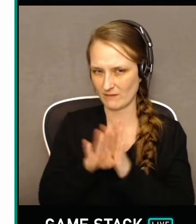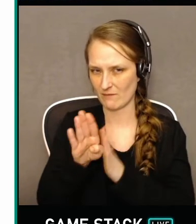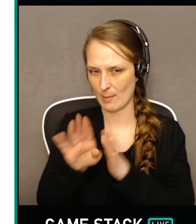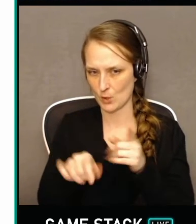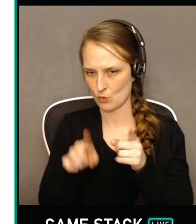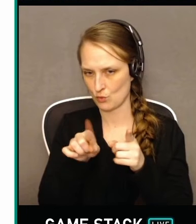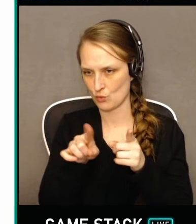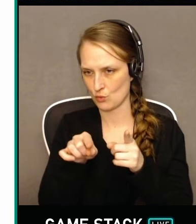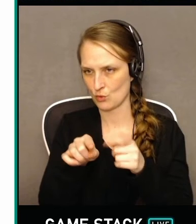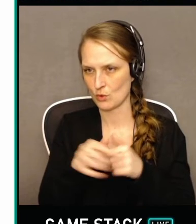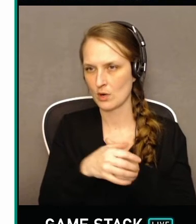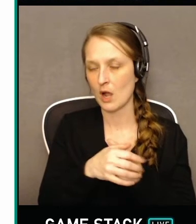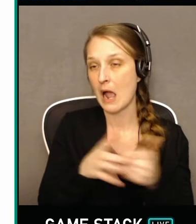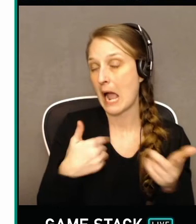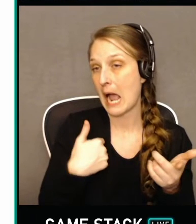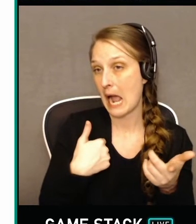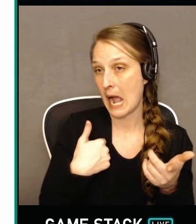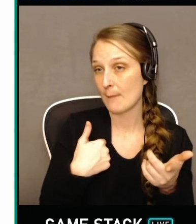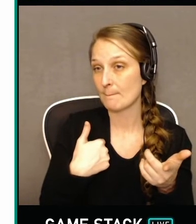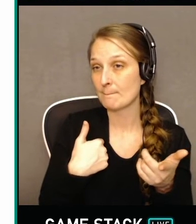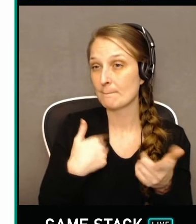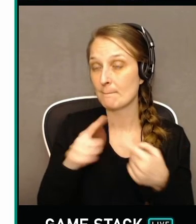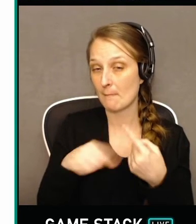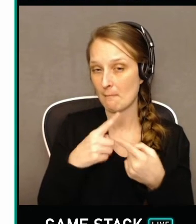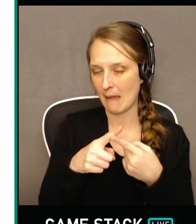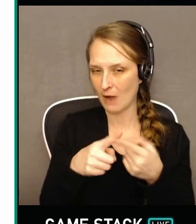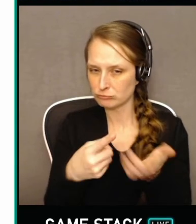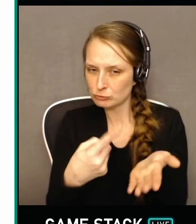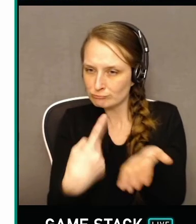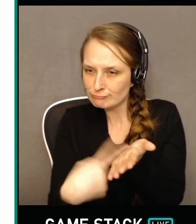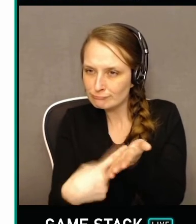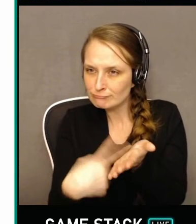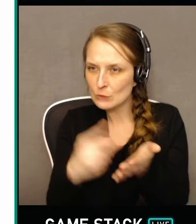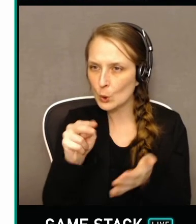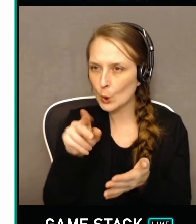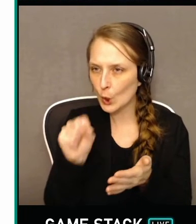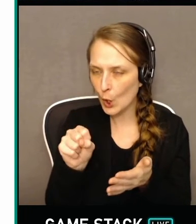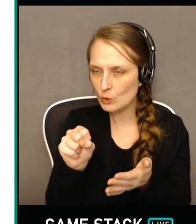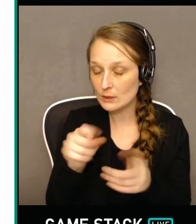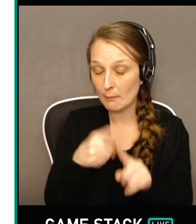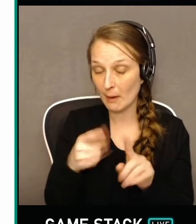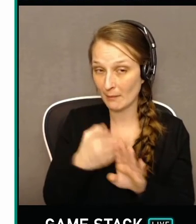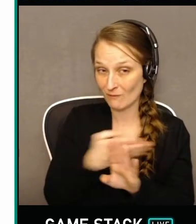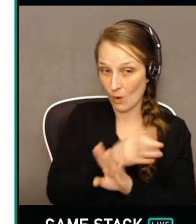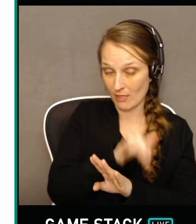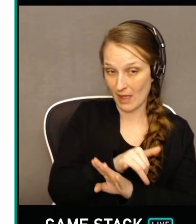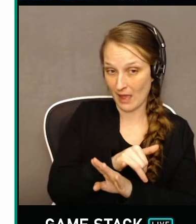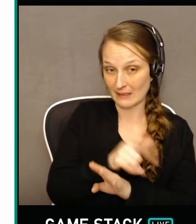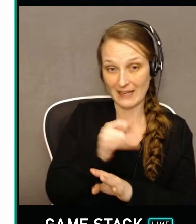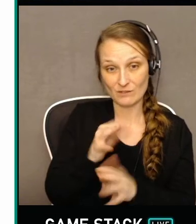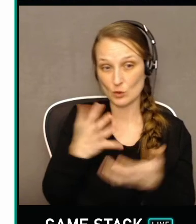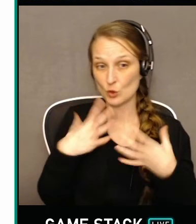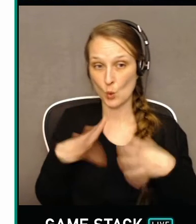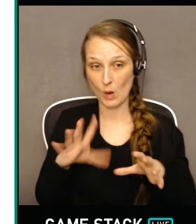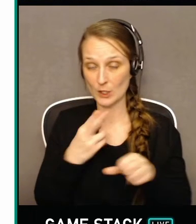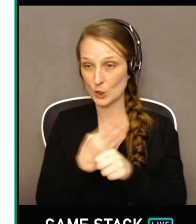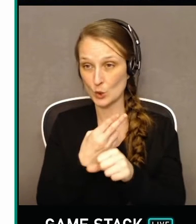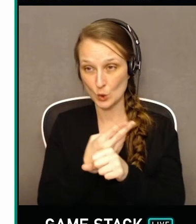Now, I'm about to go over some notes about these two, but before I do, I'd like to note that if you don't want to use a modular definition file,